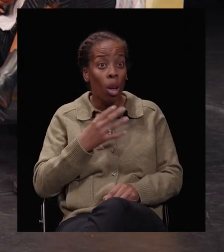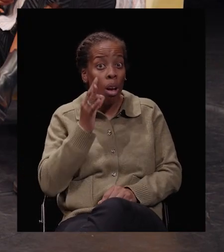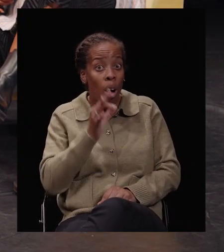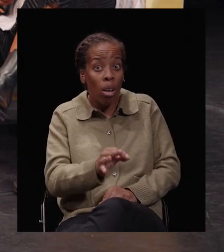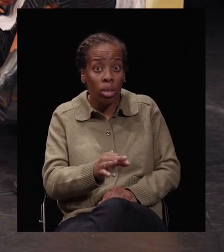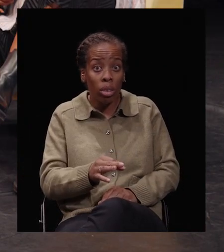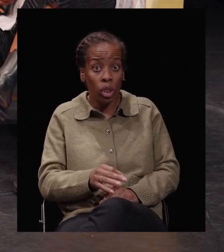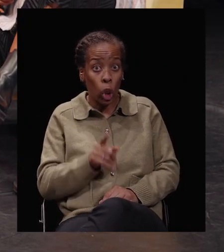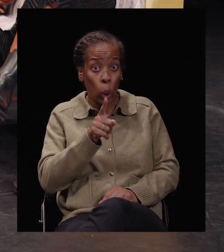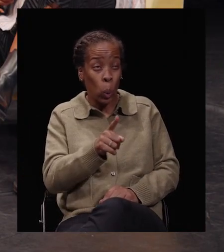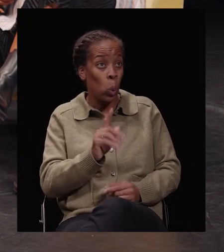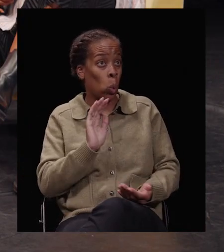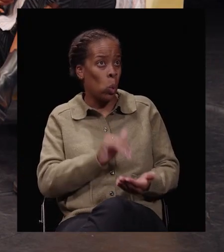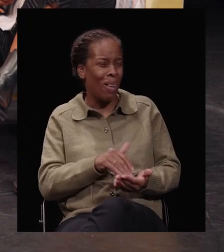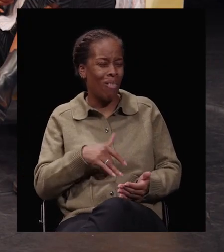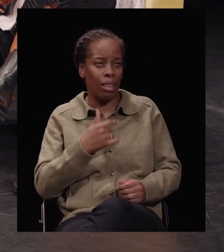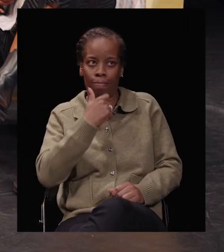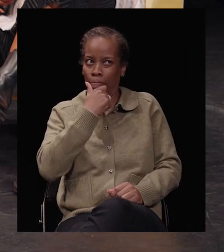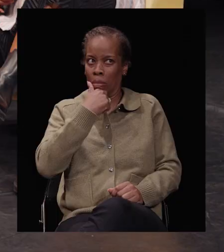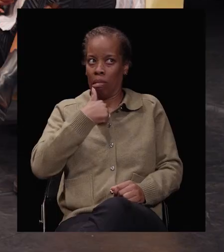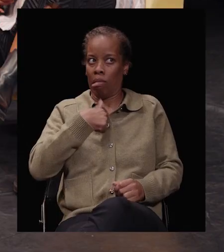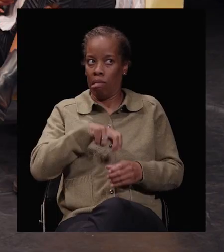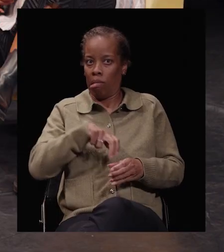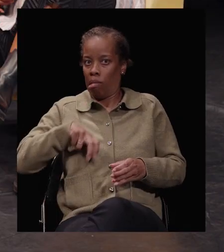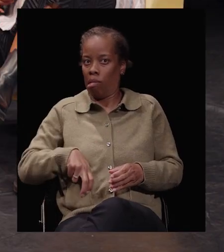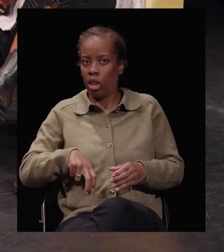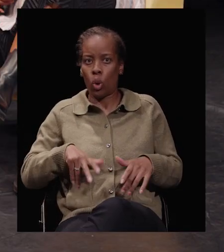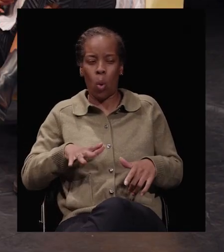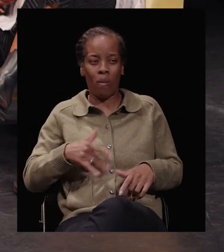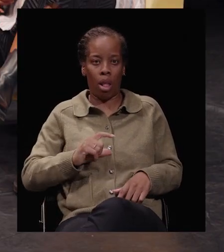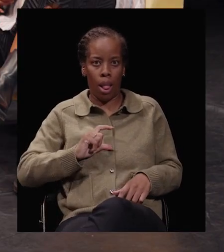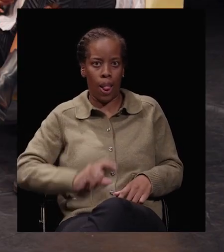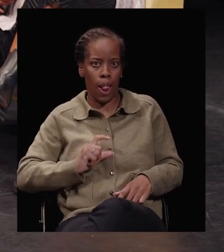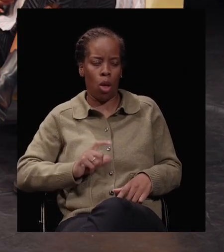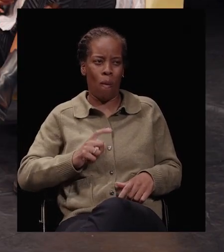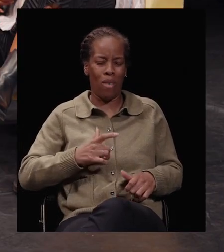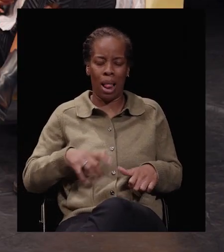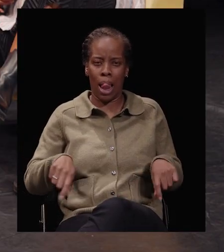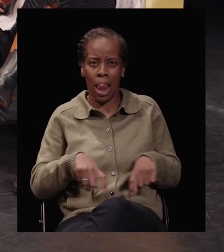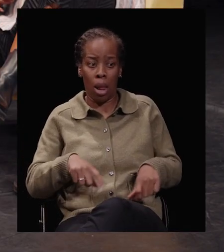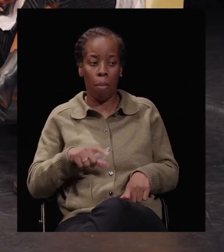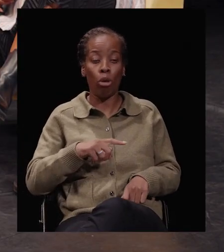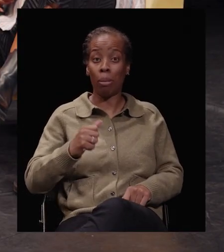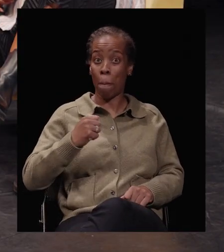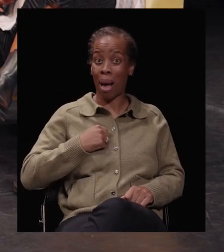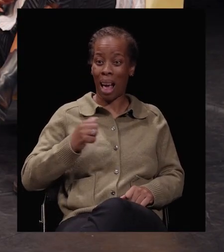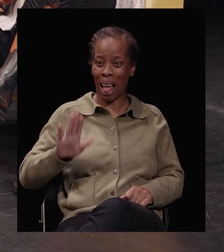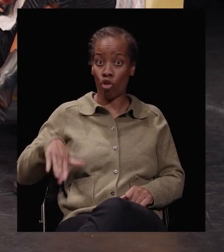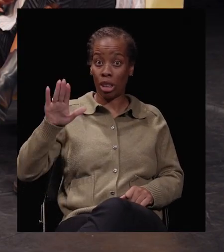that you can enter a space, or you have felt wobbled, or uncomfortable in spaces because of your class heritage? Which may be intersectional